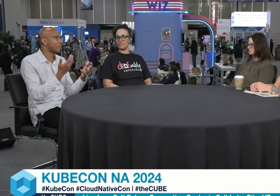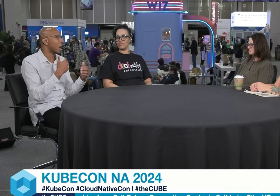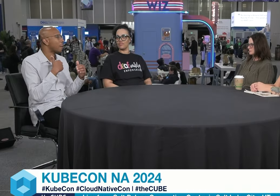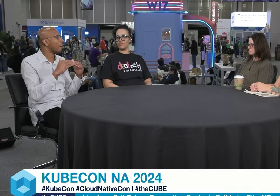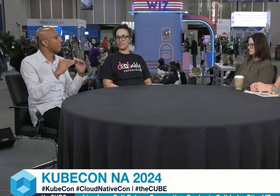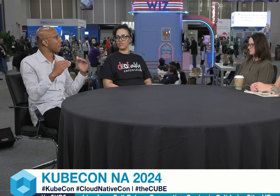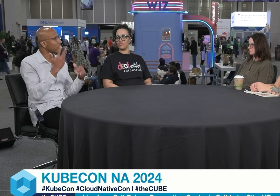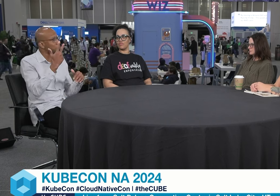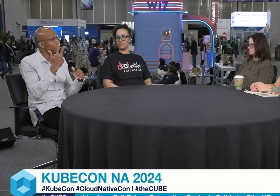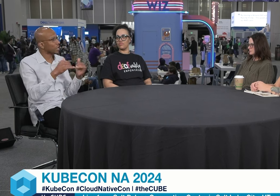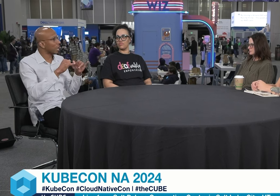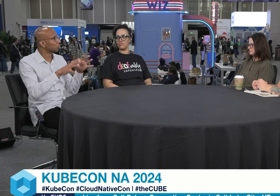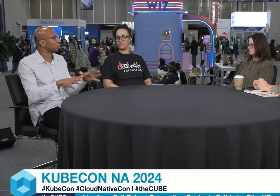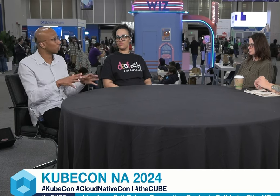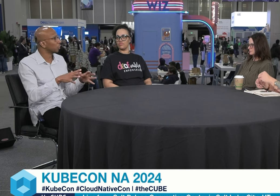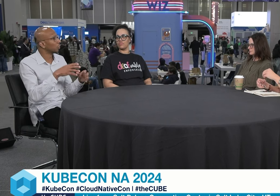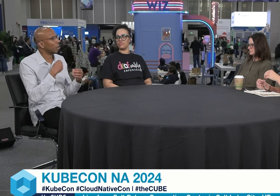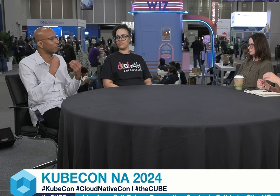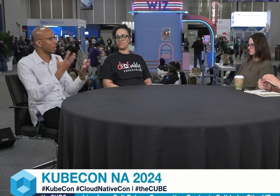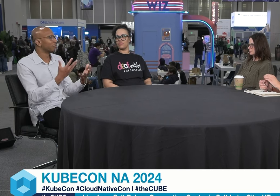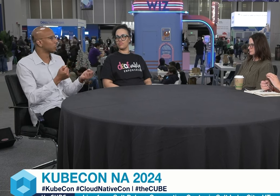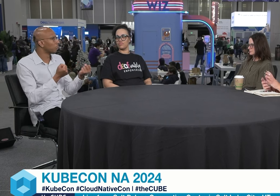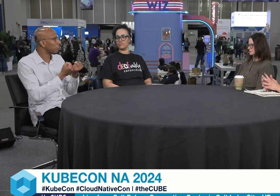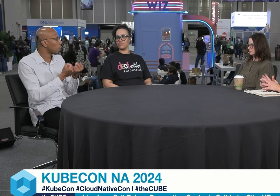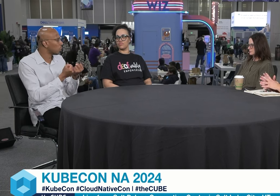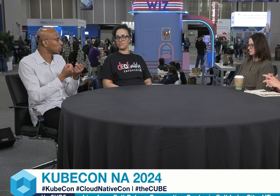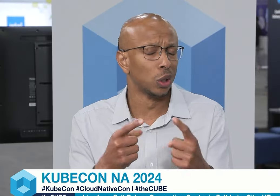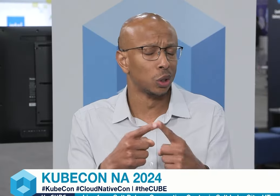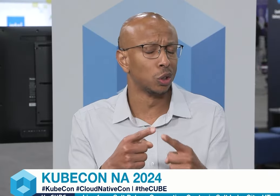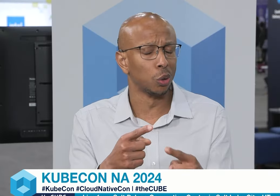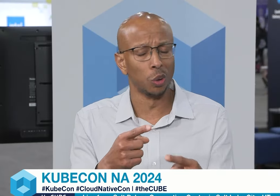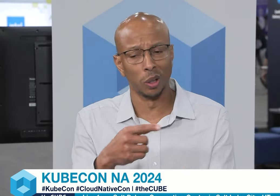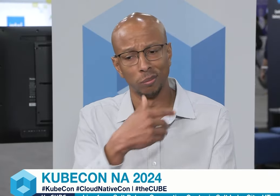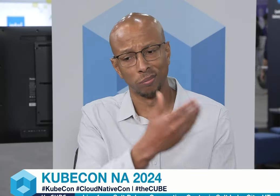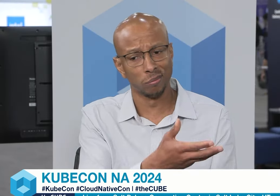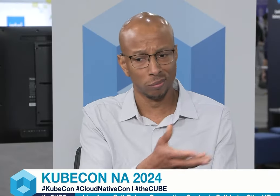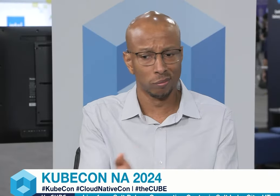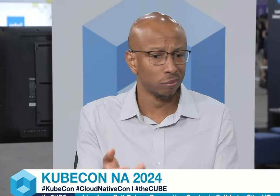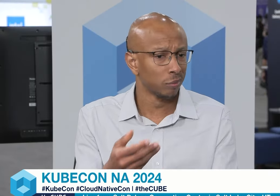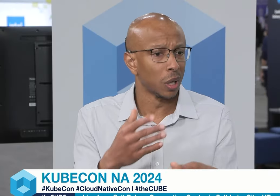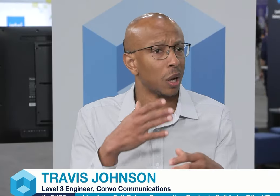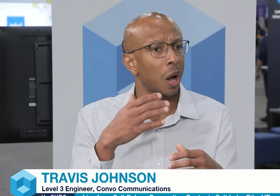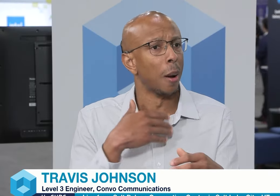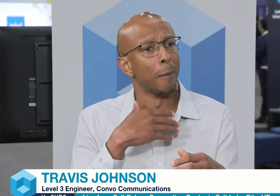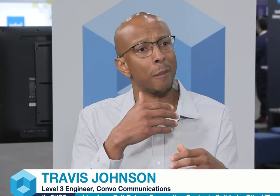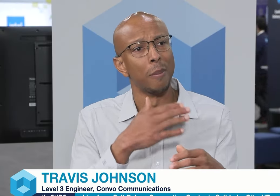So what I do every day is I am a level three engineer and I provide support to